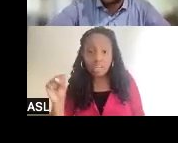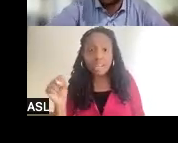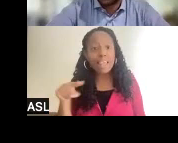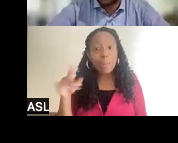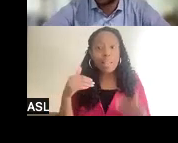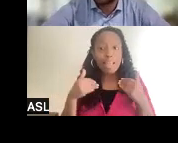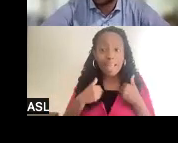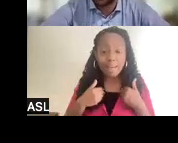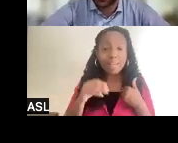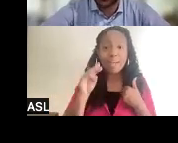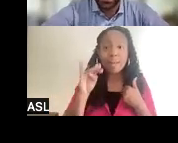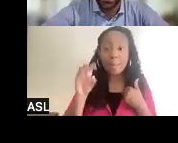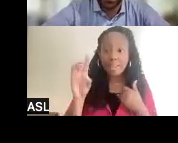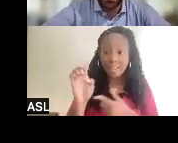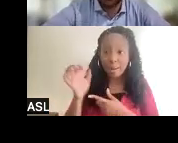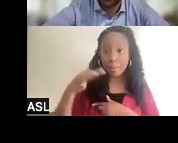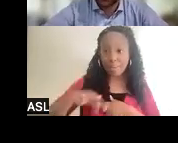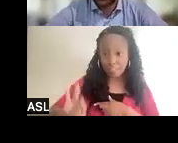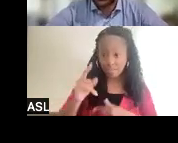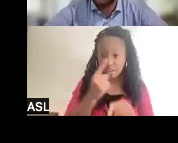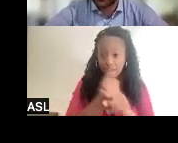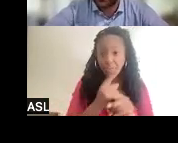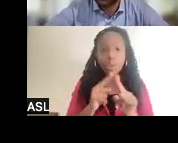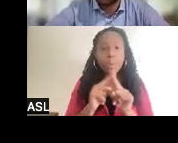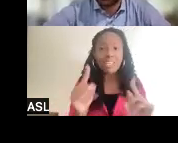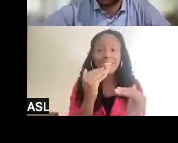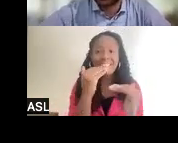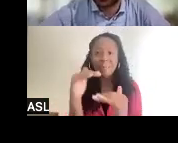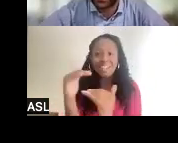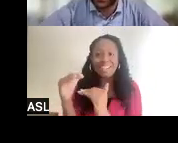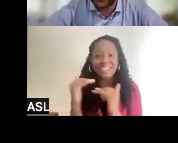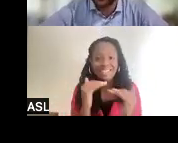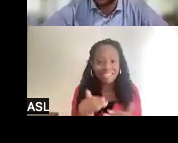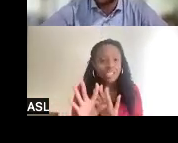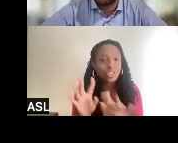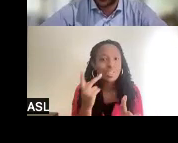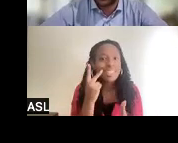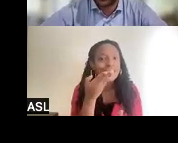and Medicare benefits right but there's limits to these so you can see here some of the basic